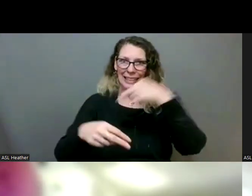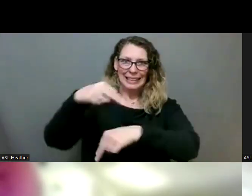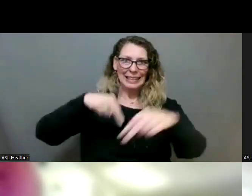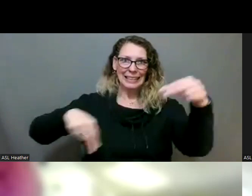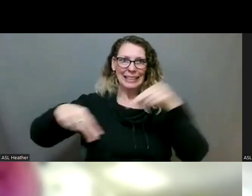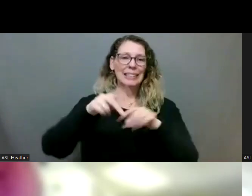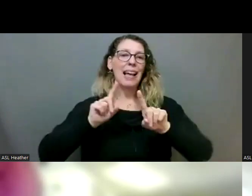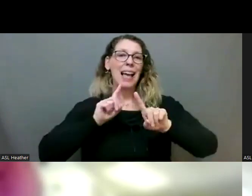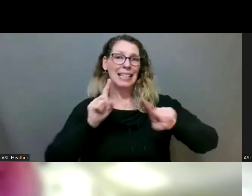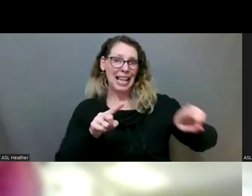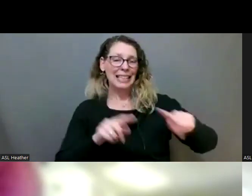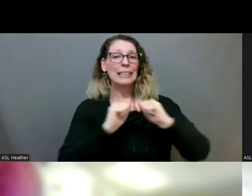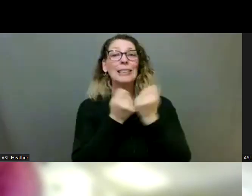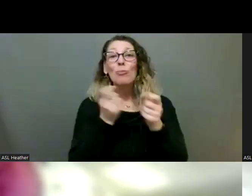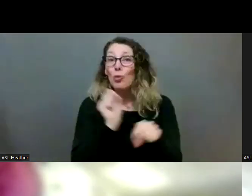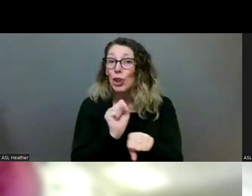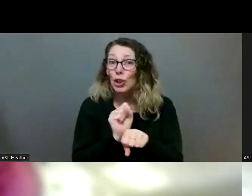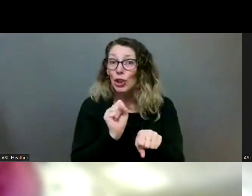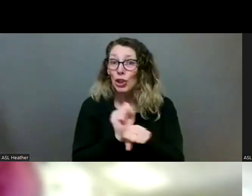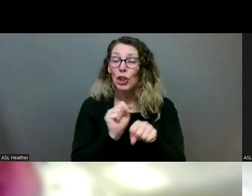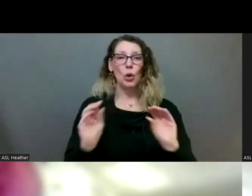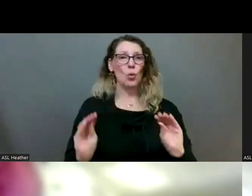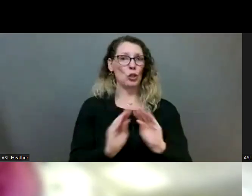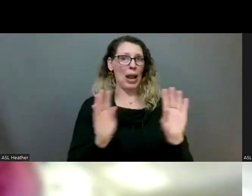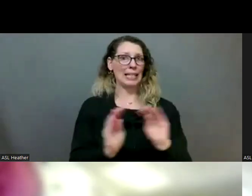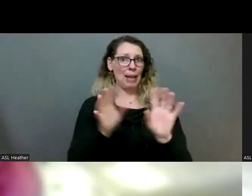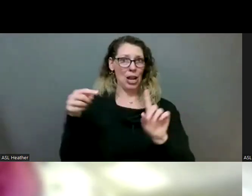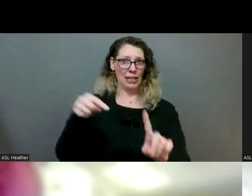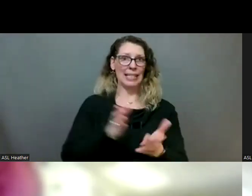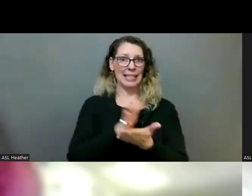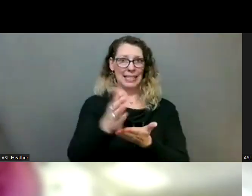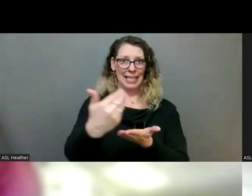teamwork, so there's transparency in that and mutual accountability in